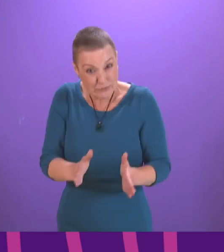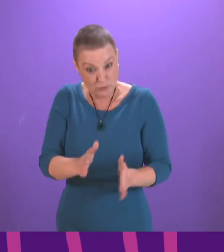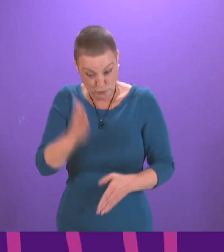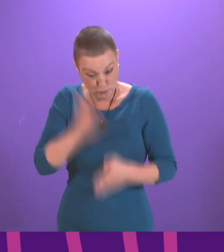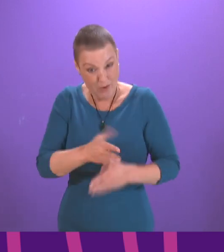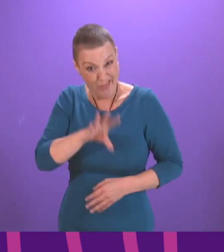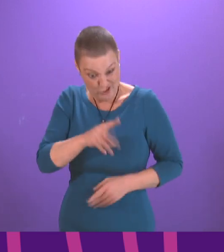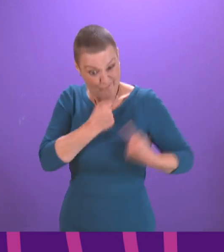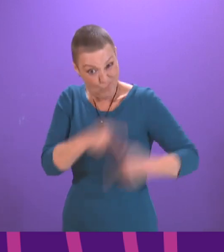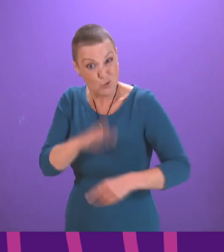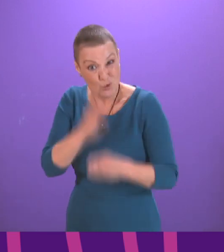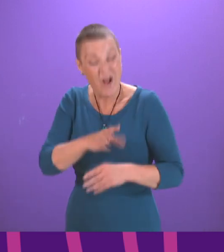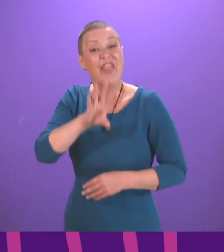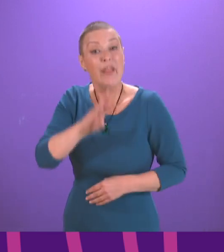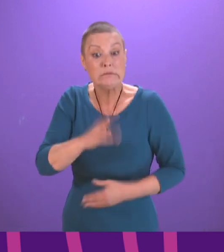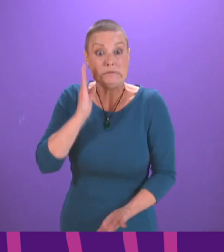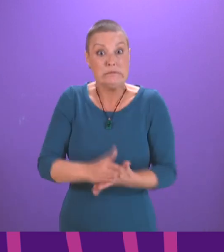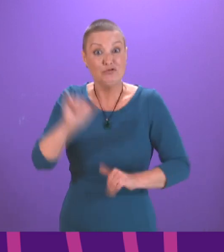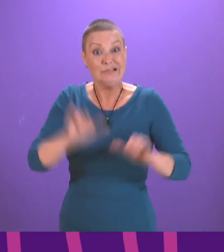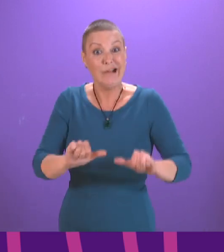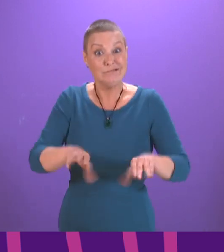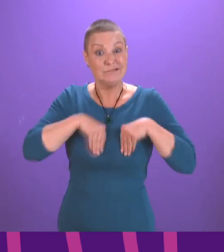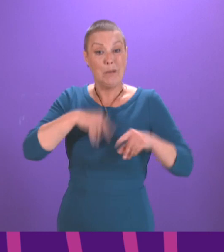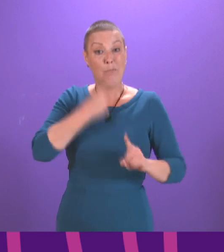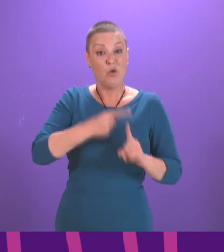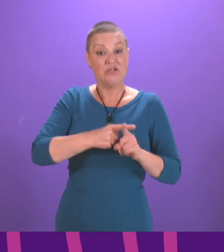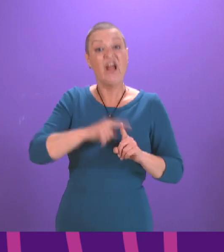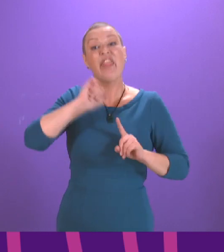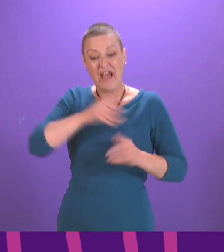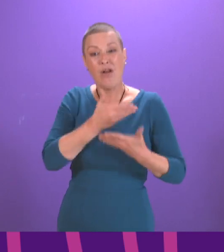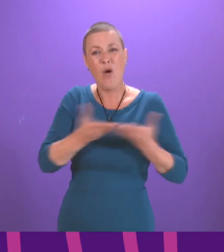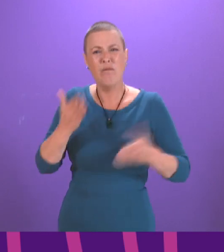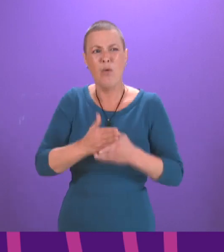came back; the results were positive so they went off work from then. She had been working